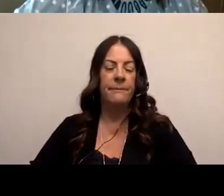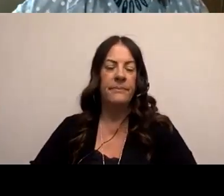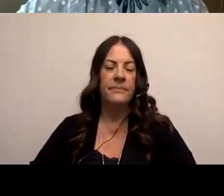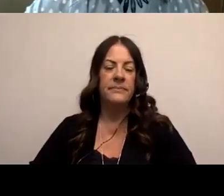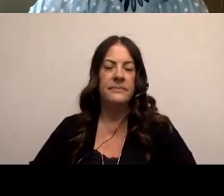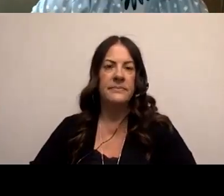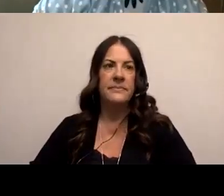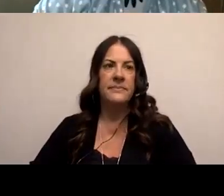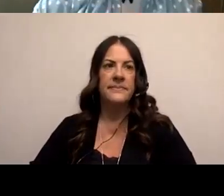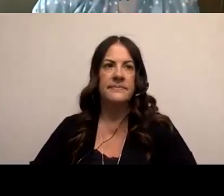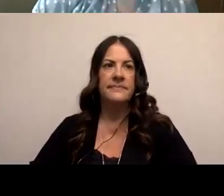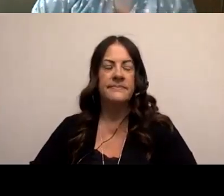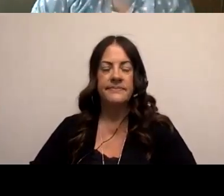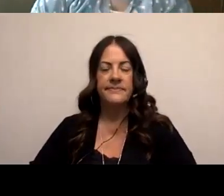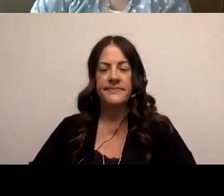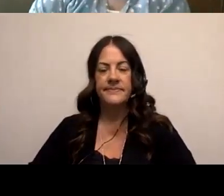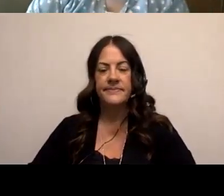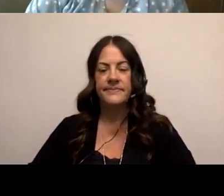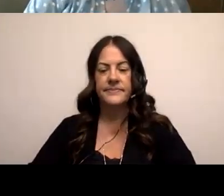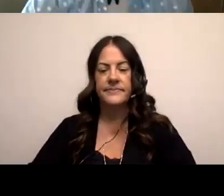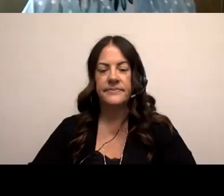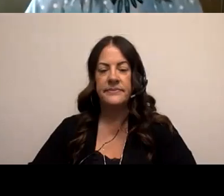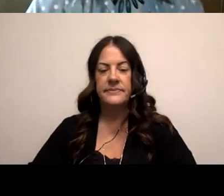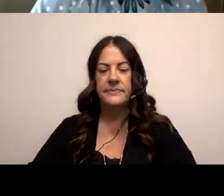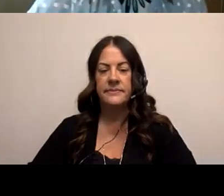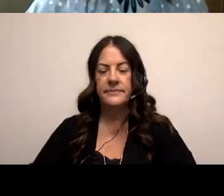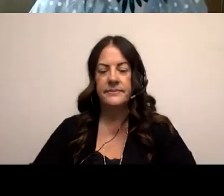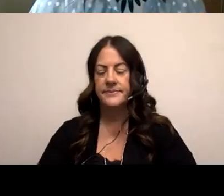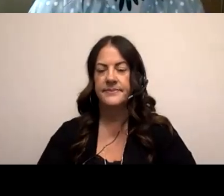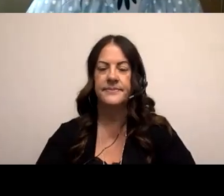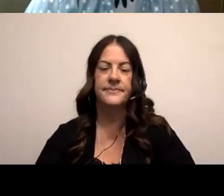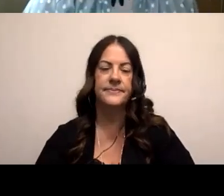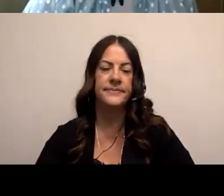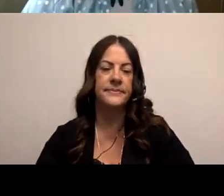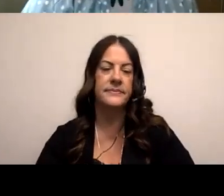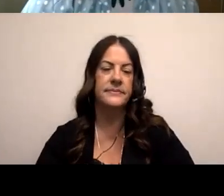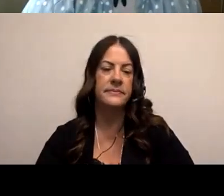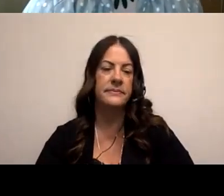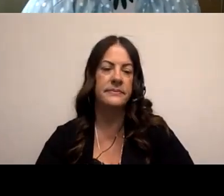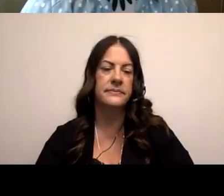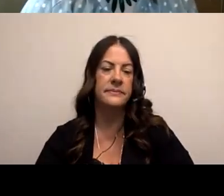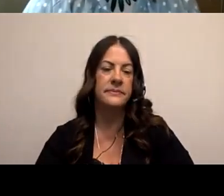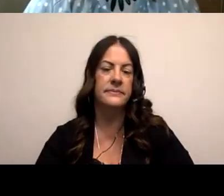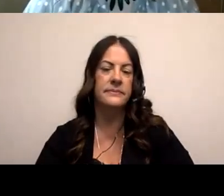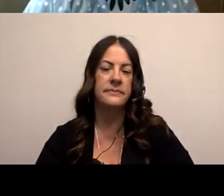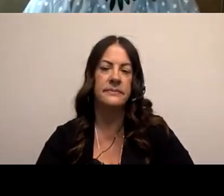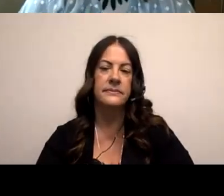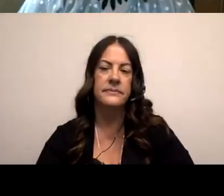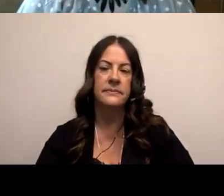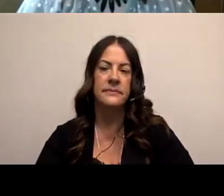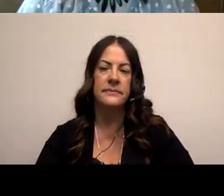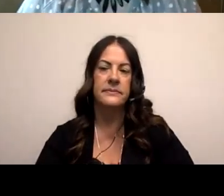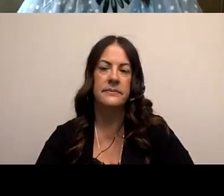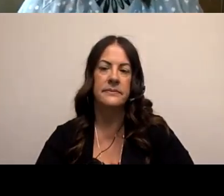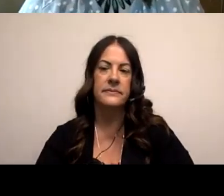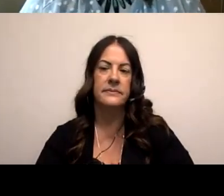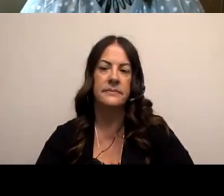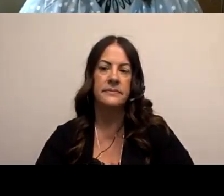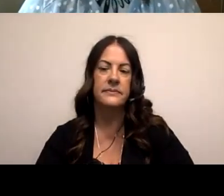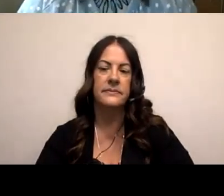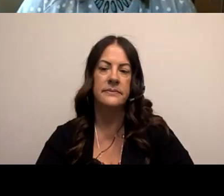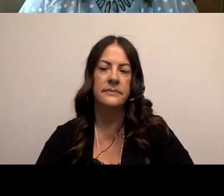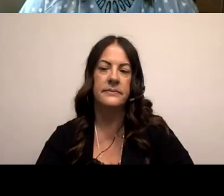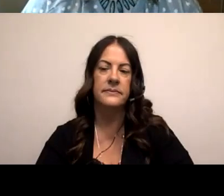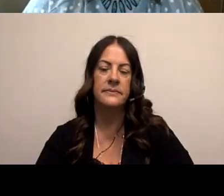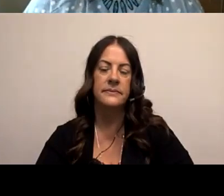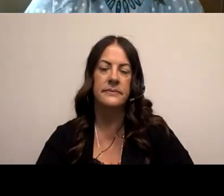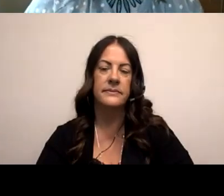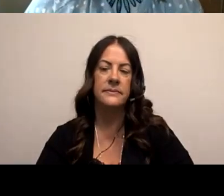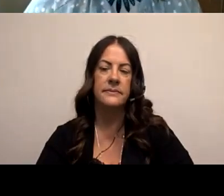ALL RIGHT. SO I HAVE TO SAY WHEN NANCY CONTACTED ME TO DO THIS PRESENTATION I WAS REALLY EXCITED